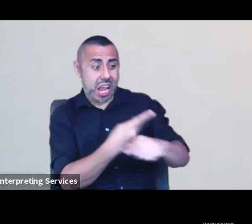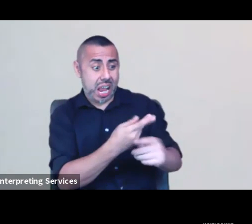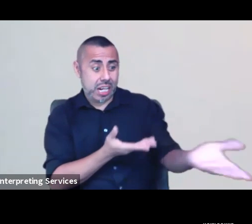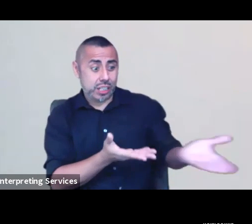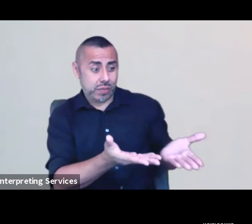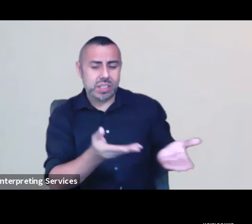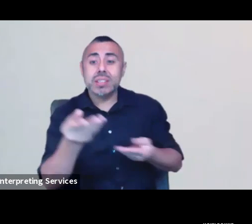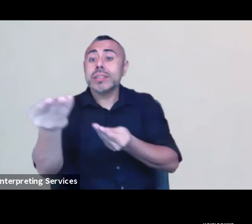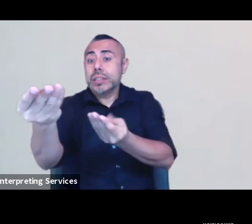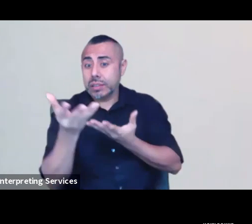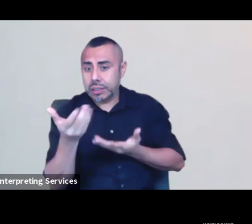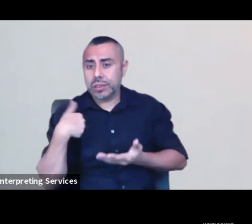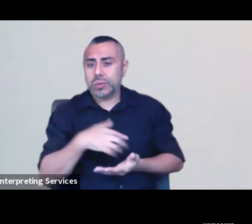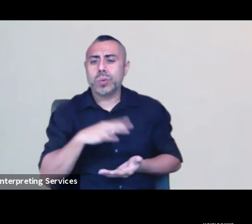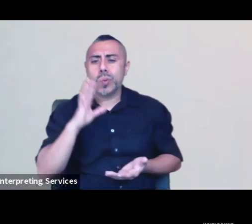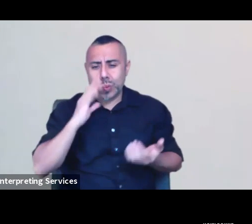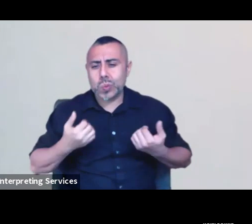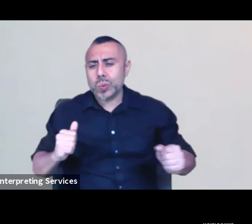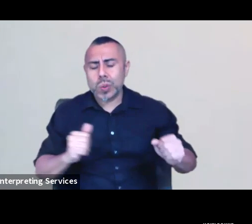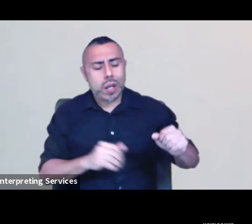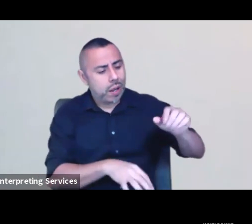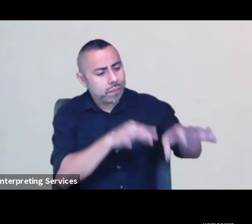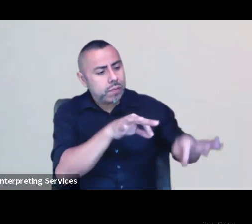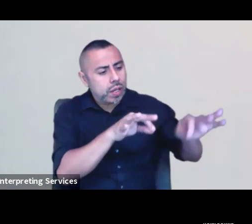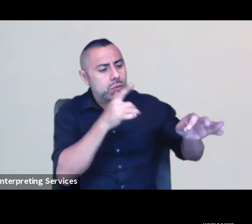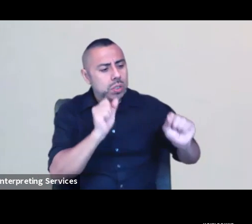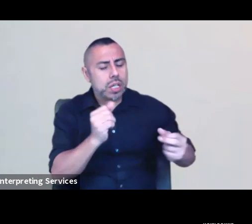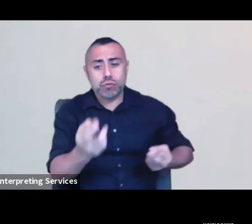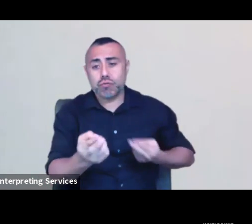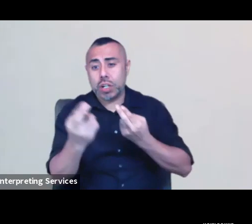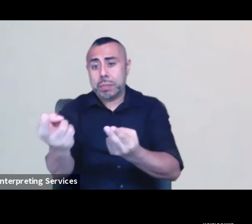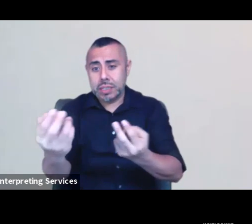There are a number of volunteer lawyers